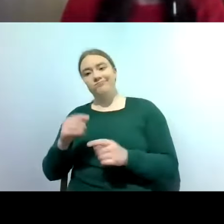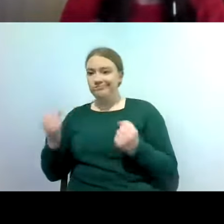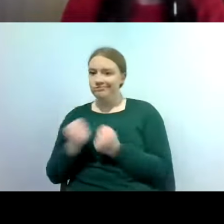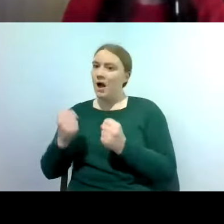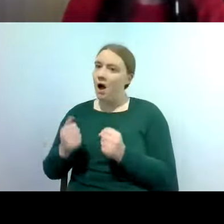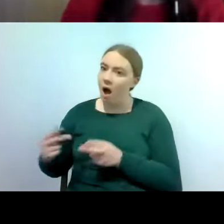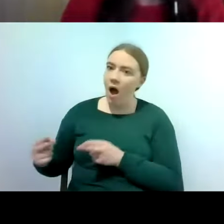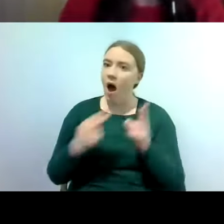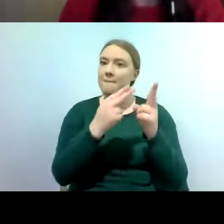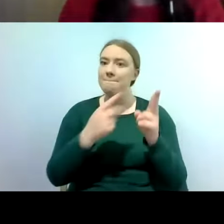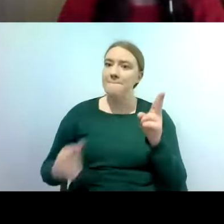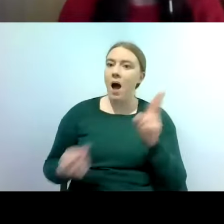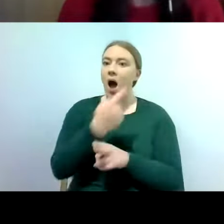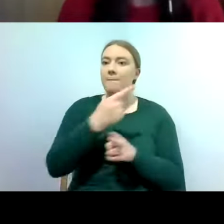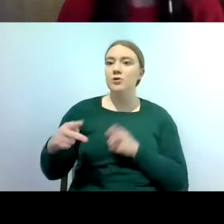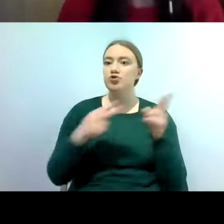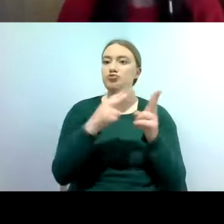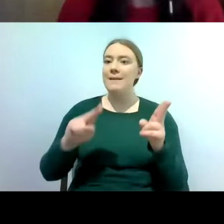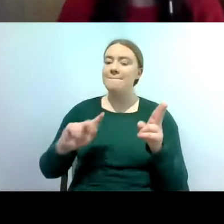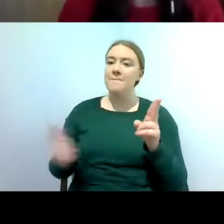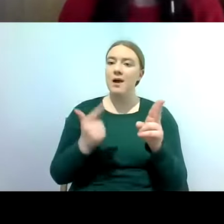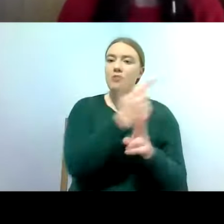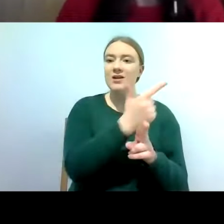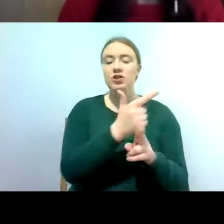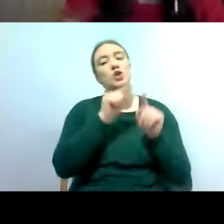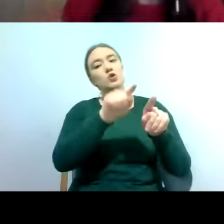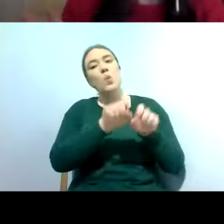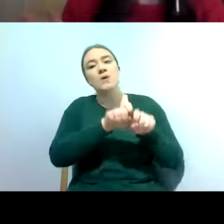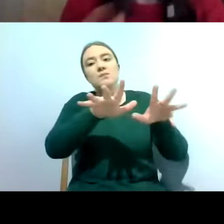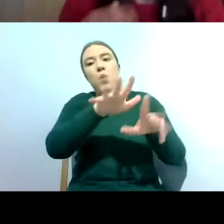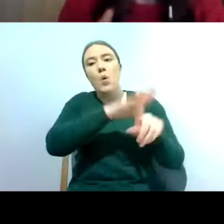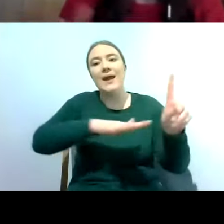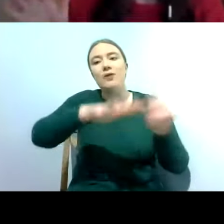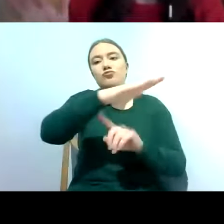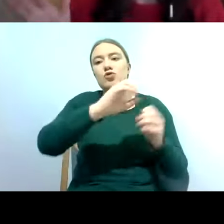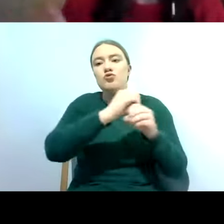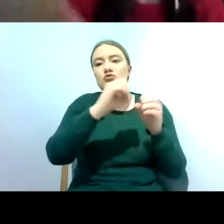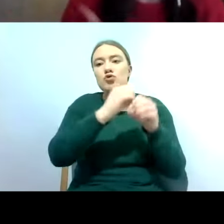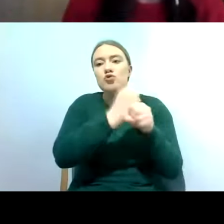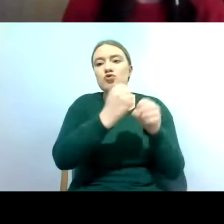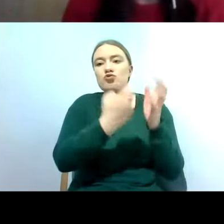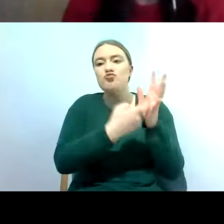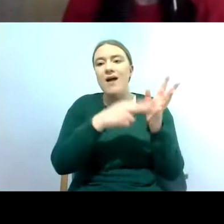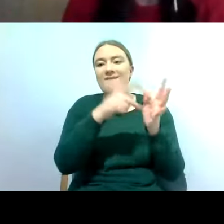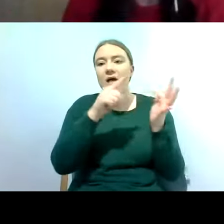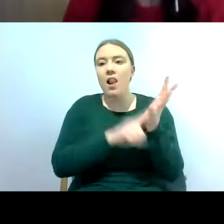get to their spawning gravels now obviously time of year is quite linked to temperature